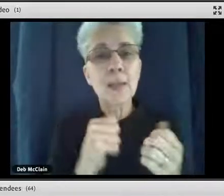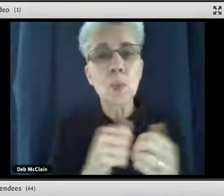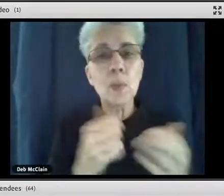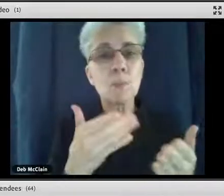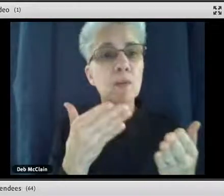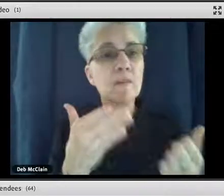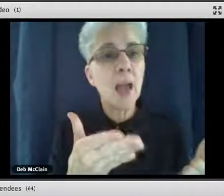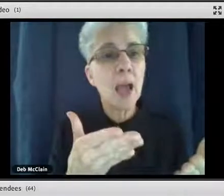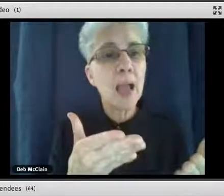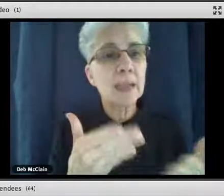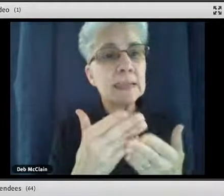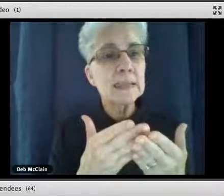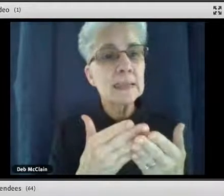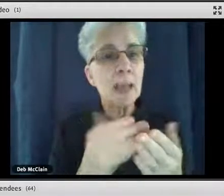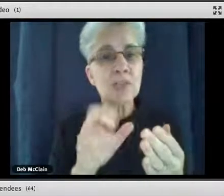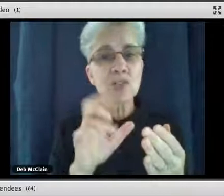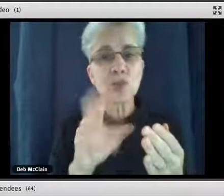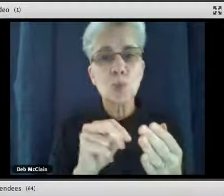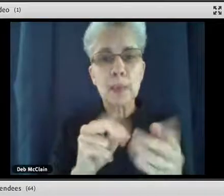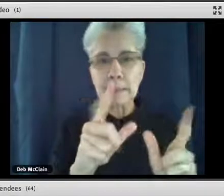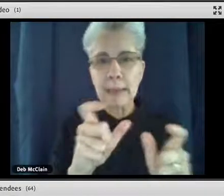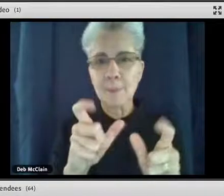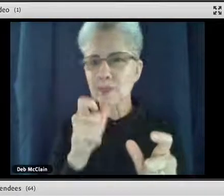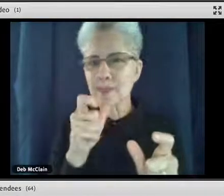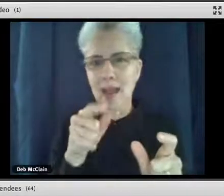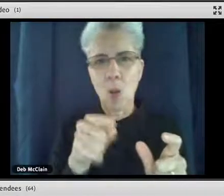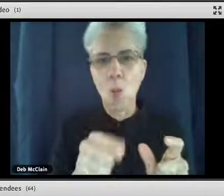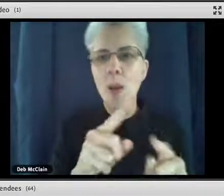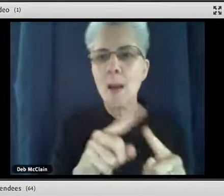with providing some screen captures. This is not one from Eva,